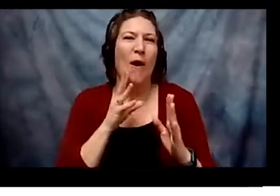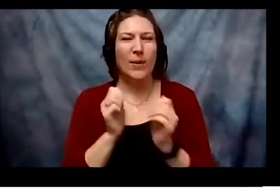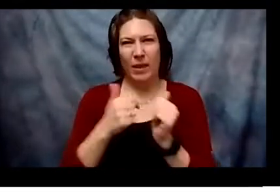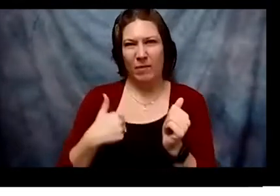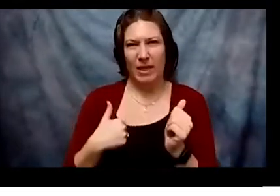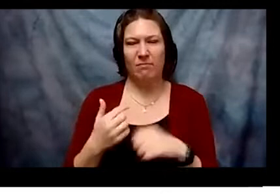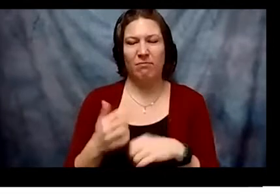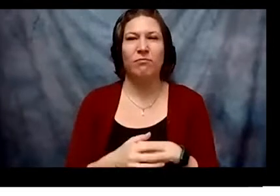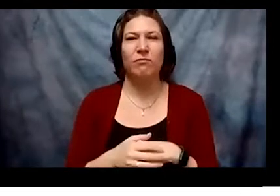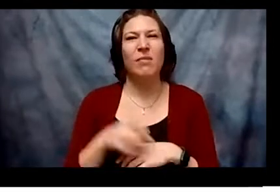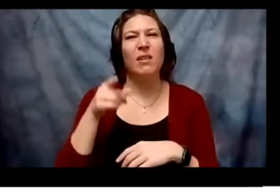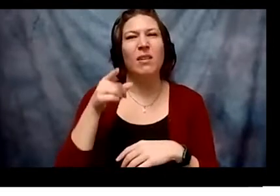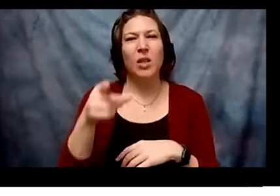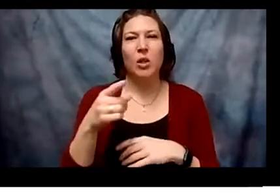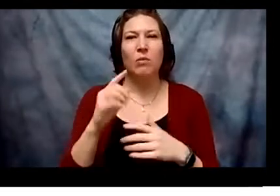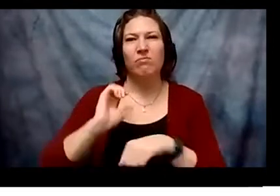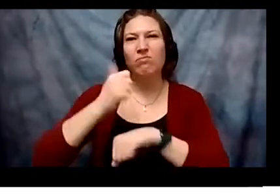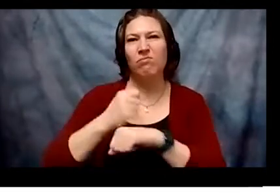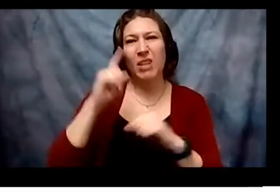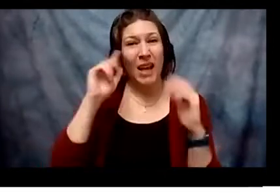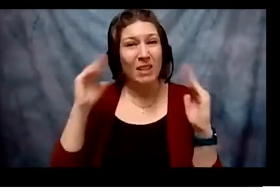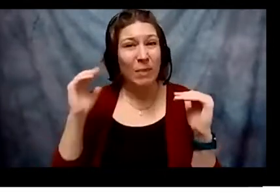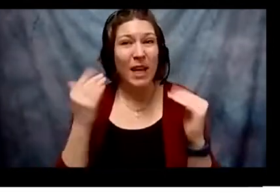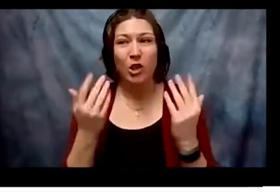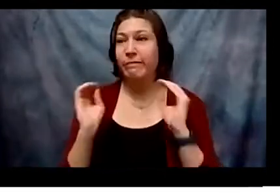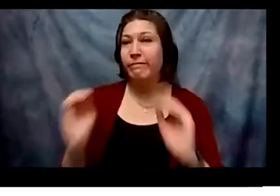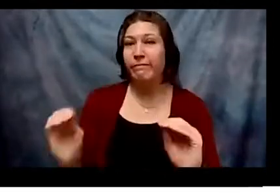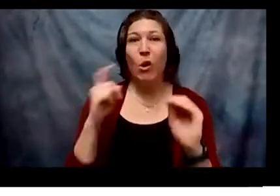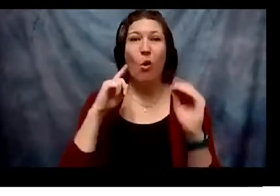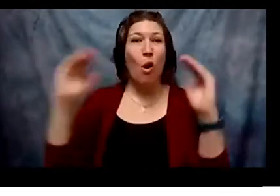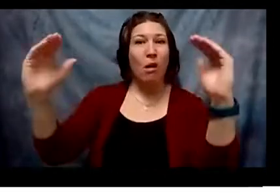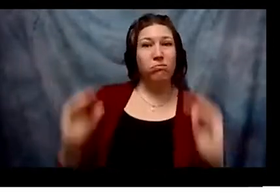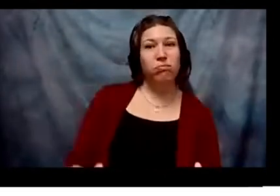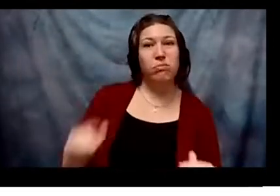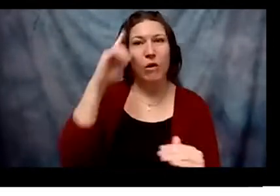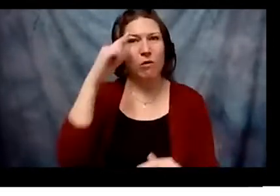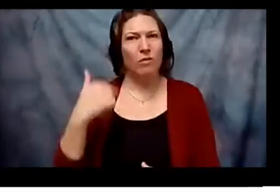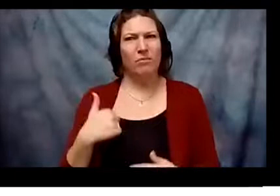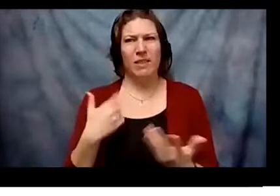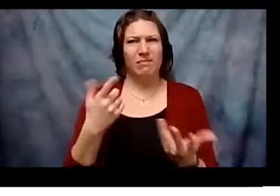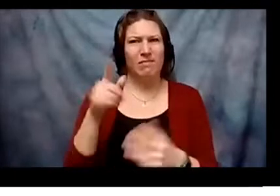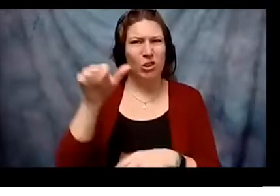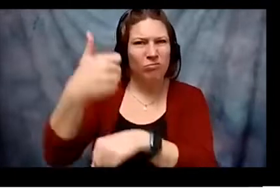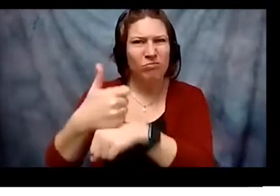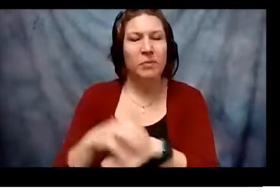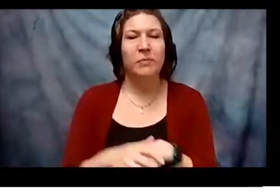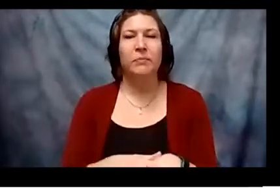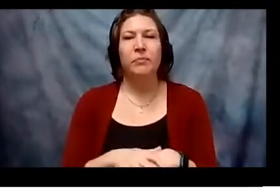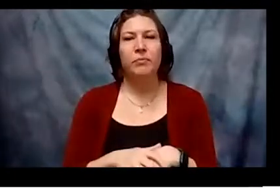You set low or zero expectations for me. You react to my